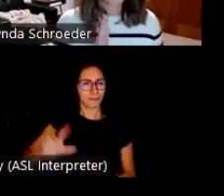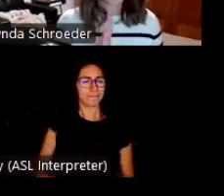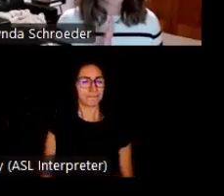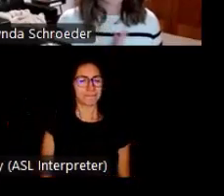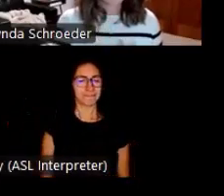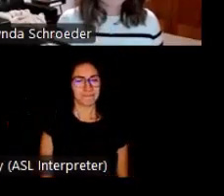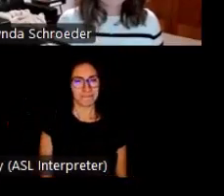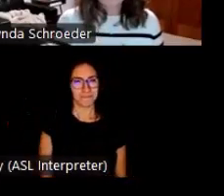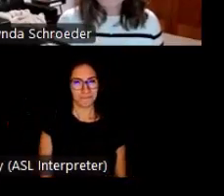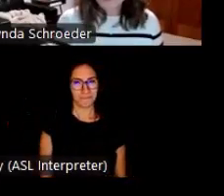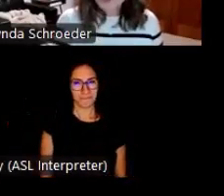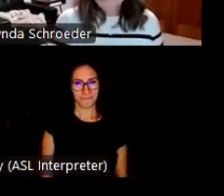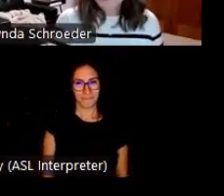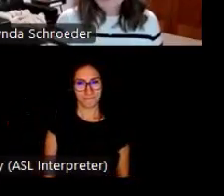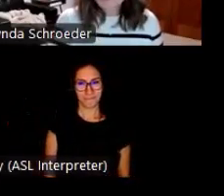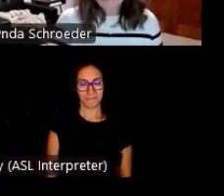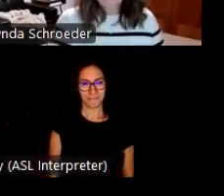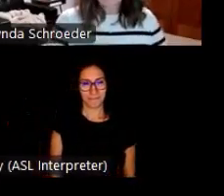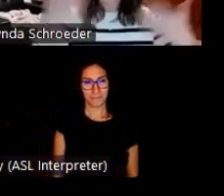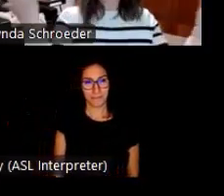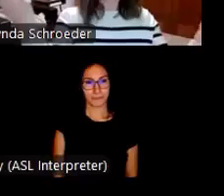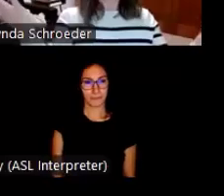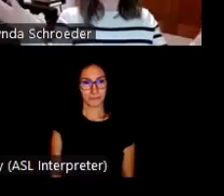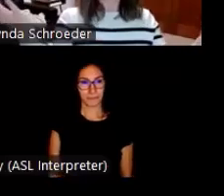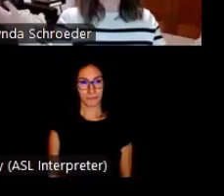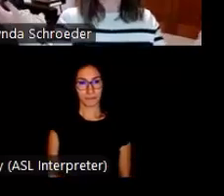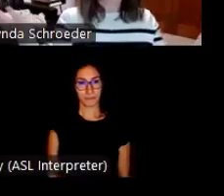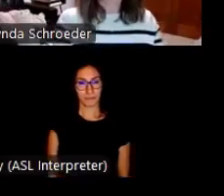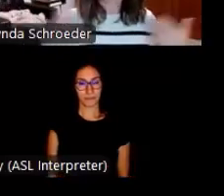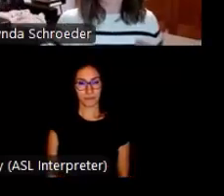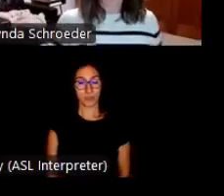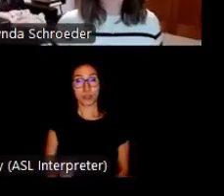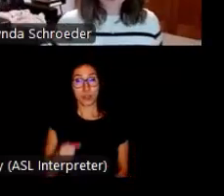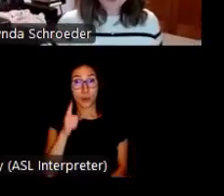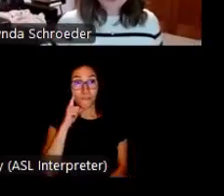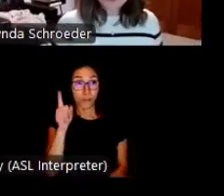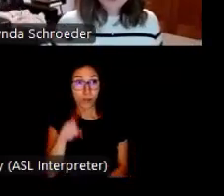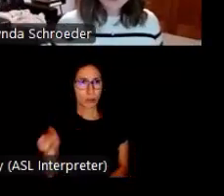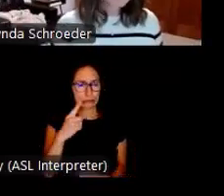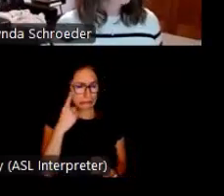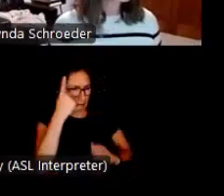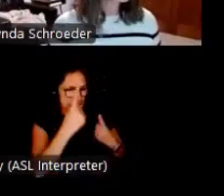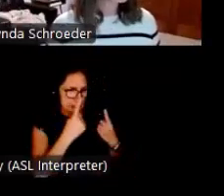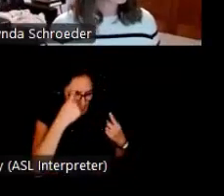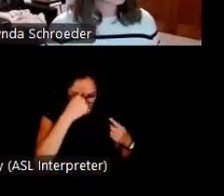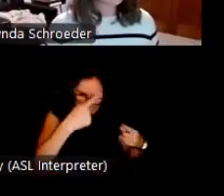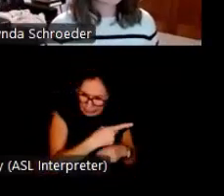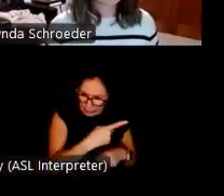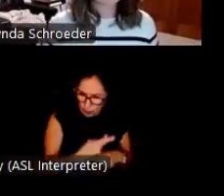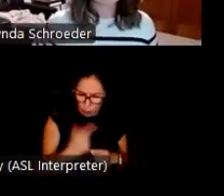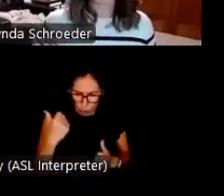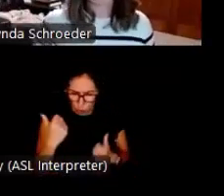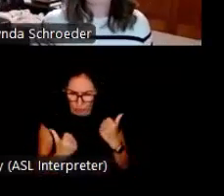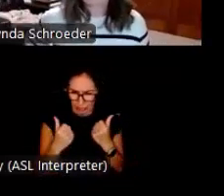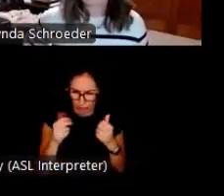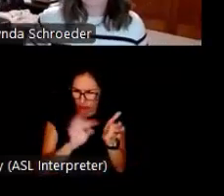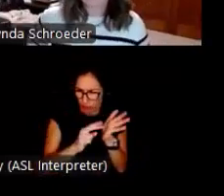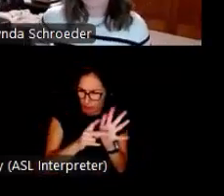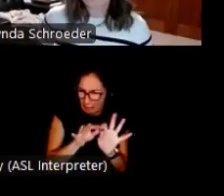So when you're trying to figure out which definition of rural should you use, a recommendation if you're newer to this field